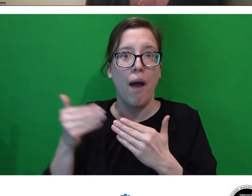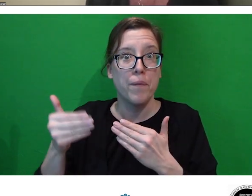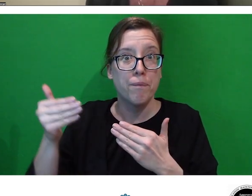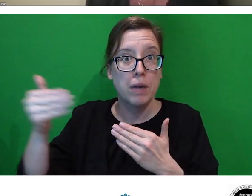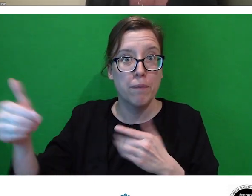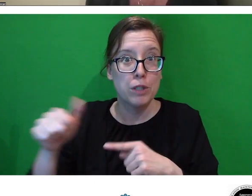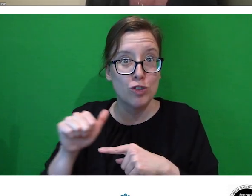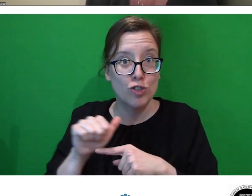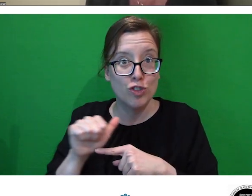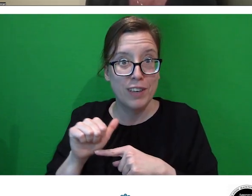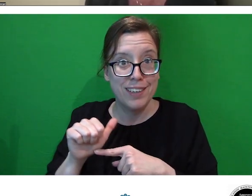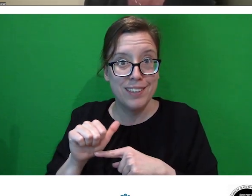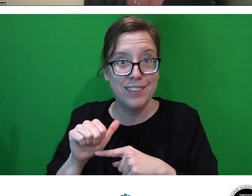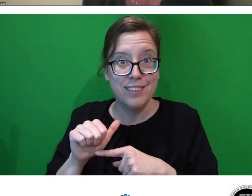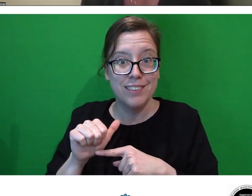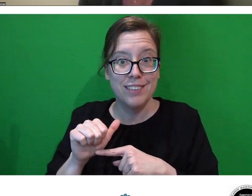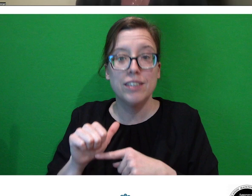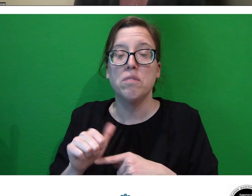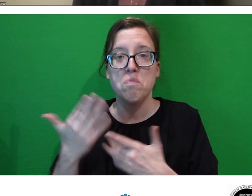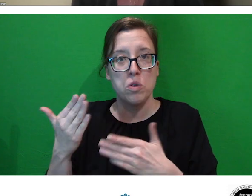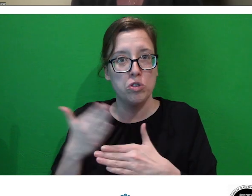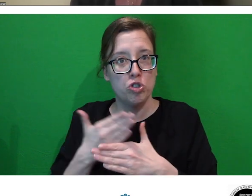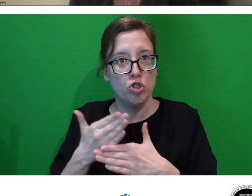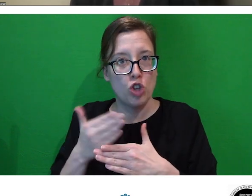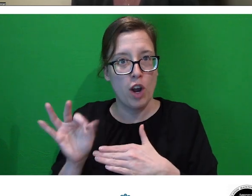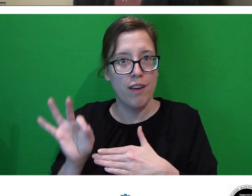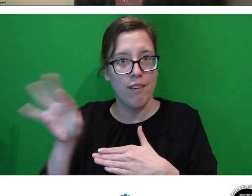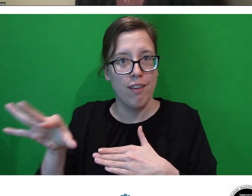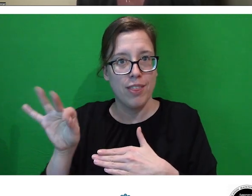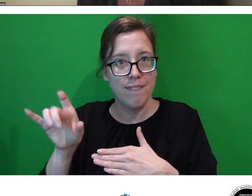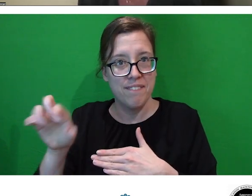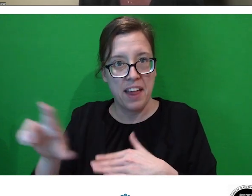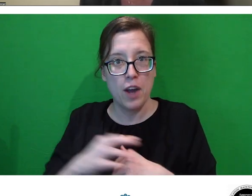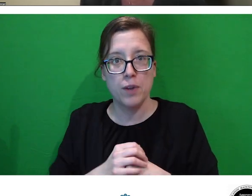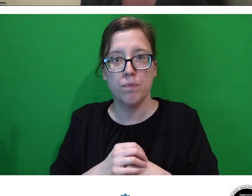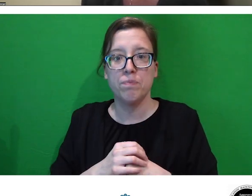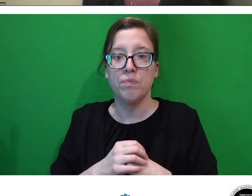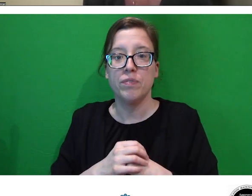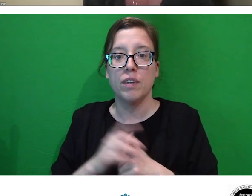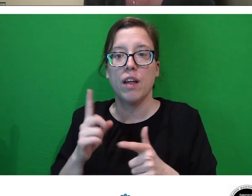there might be somebody, your Behavior Specialist, perhaps, that wants to participate in some of the